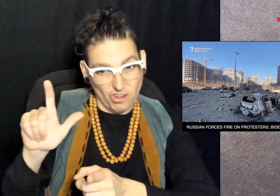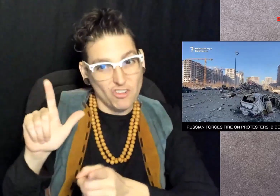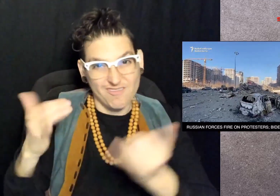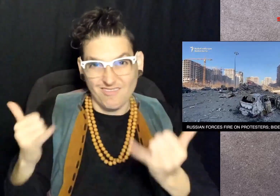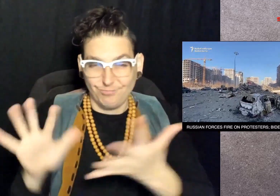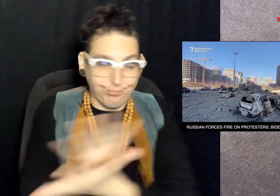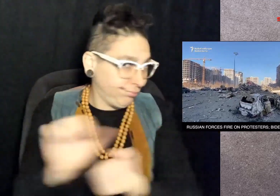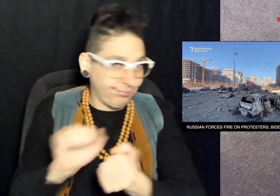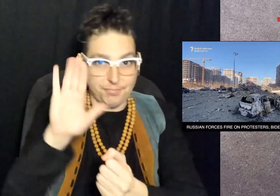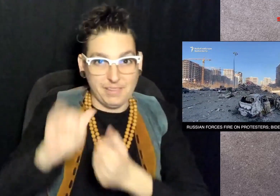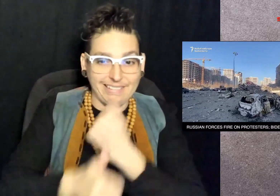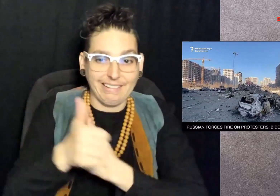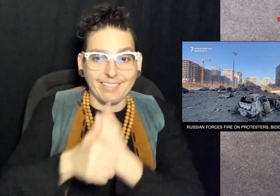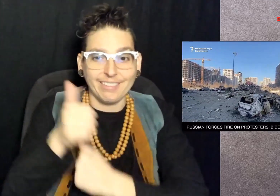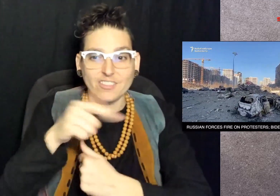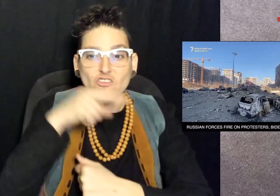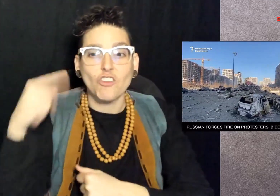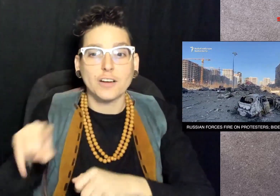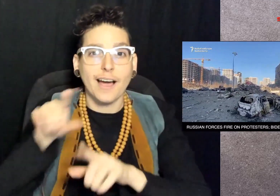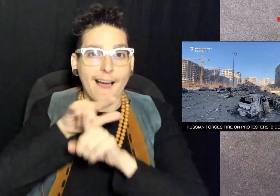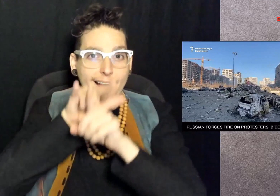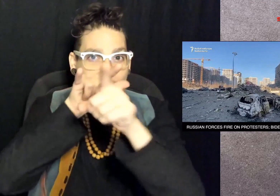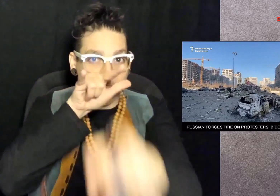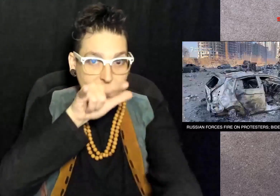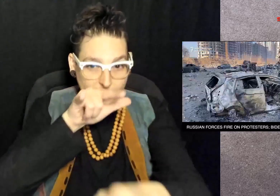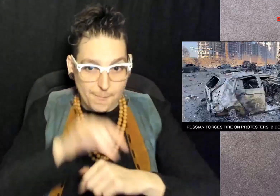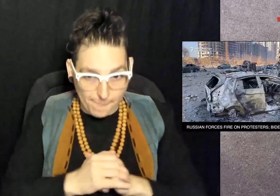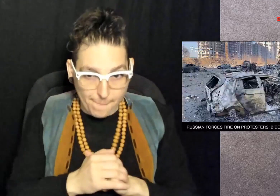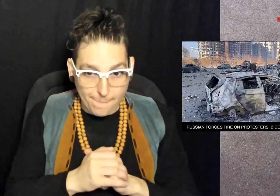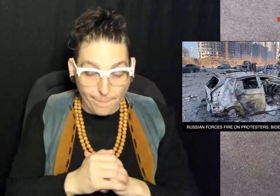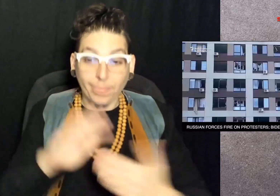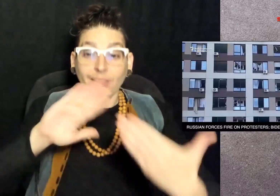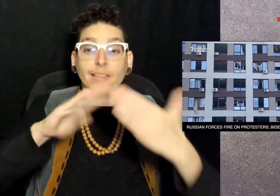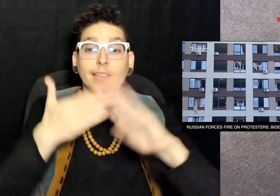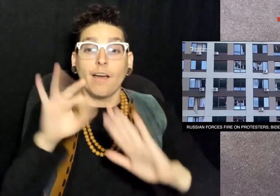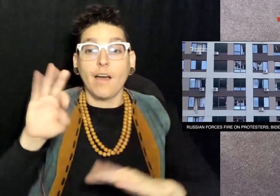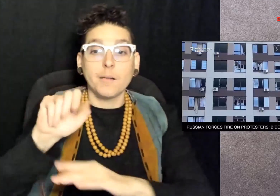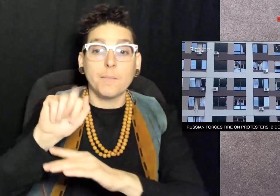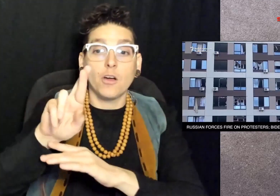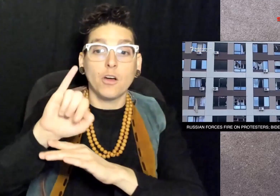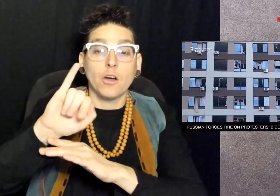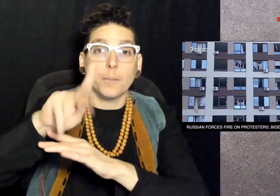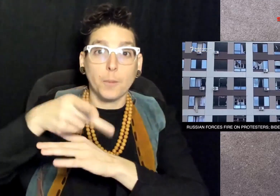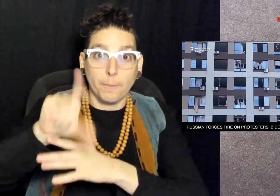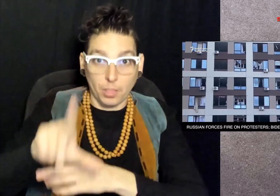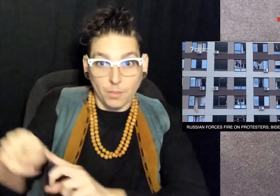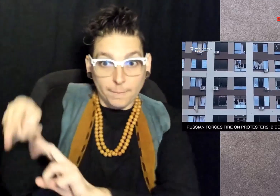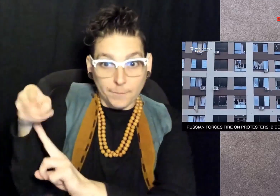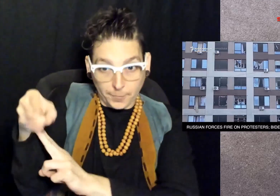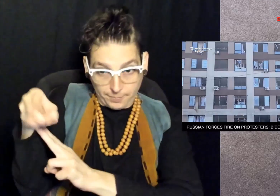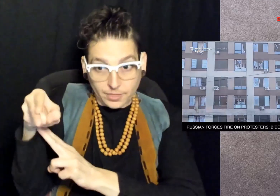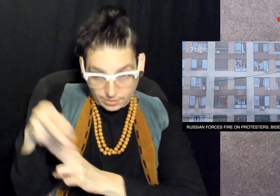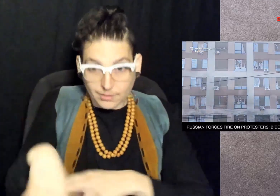the rubble of what was once a shopping mall destroyed by lethal Russian airstrikes in